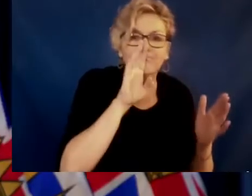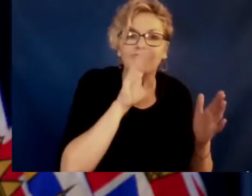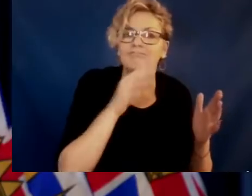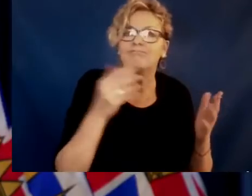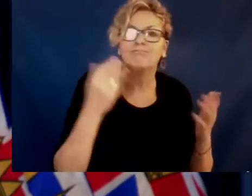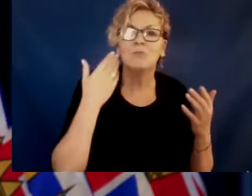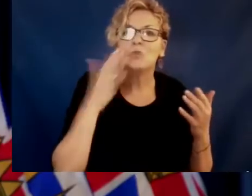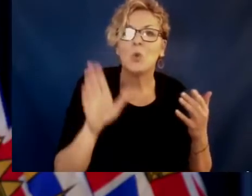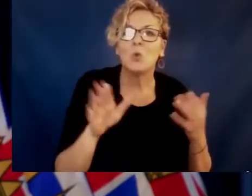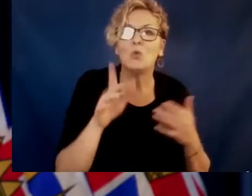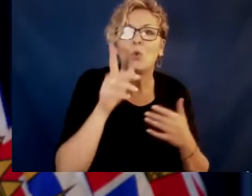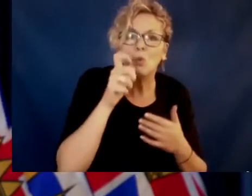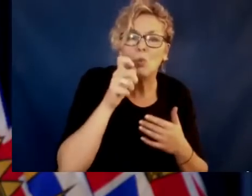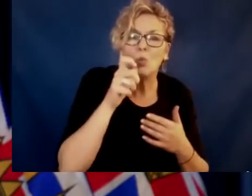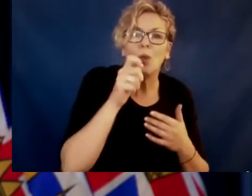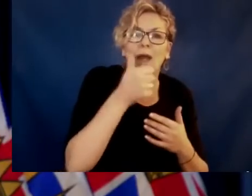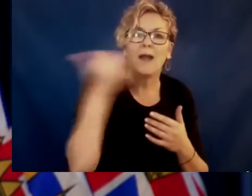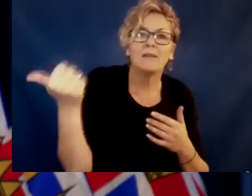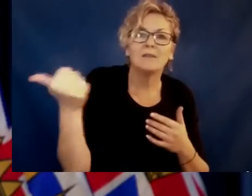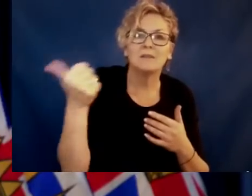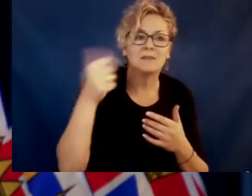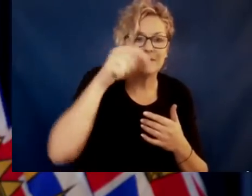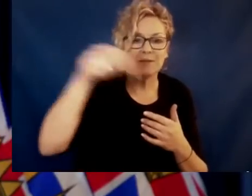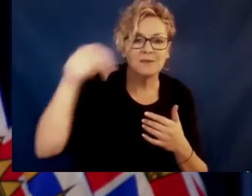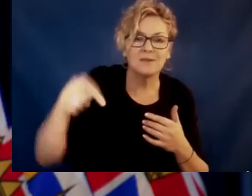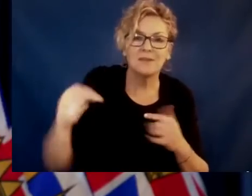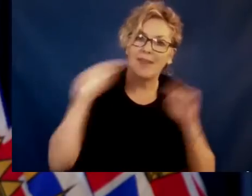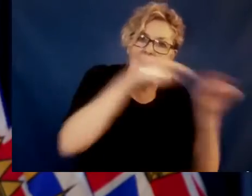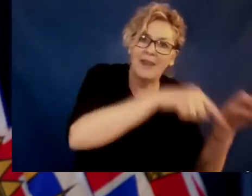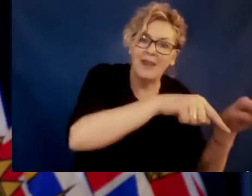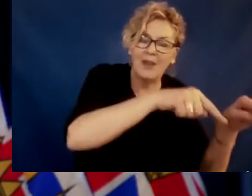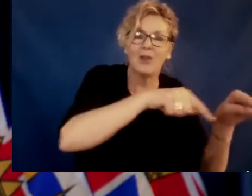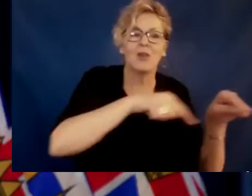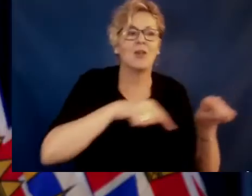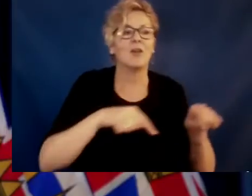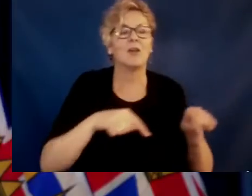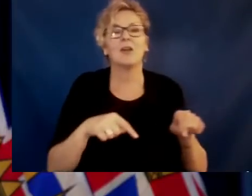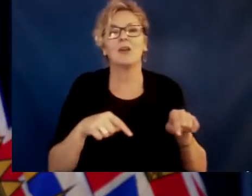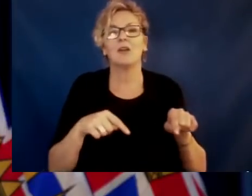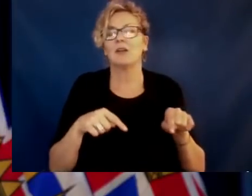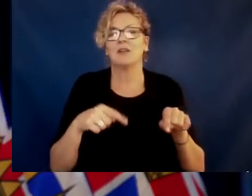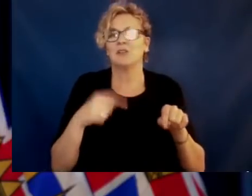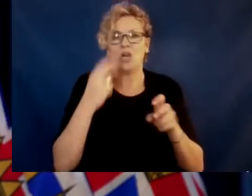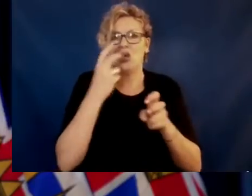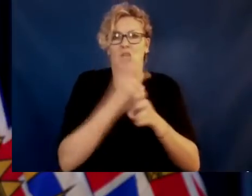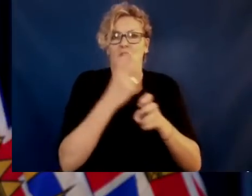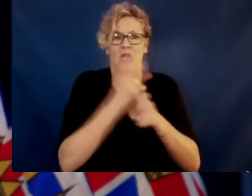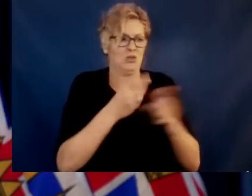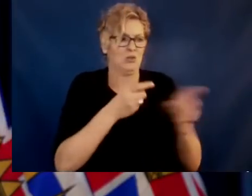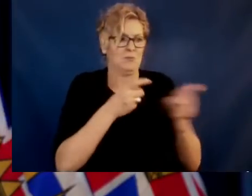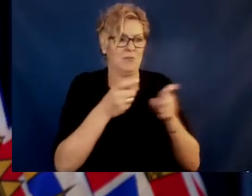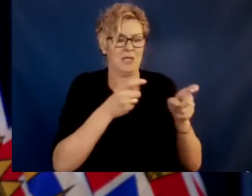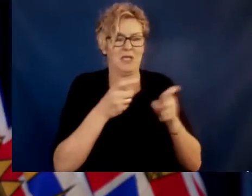six at a table, where you have a contact number. So the risk is much more controlled and managed.